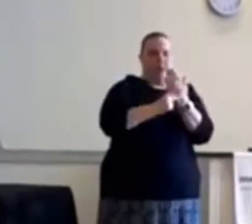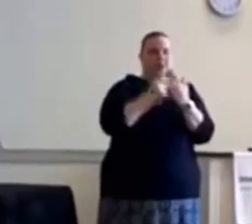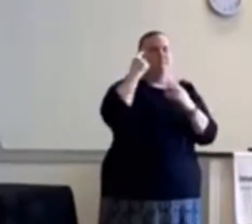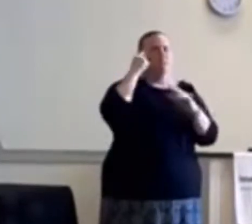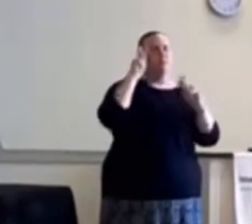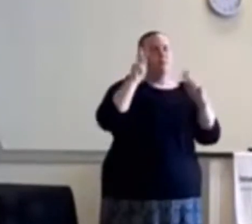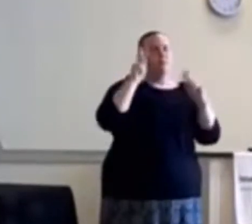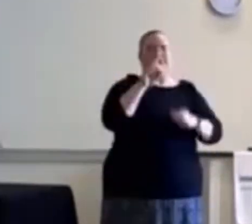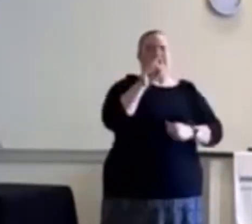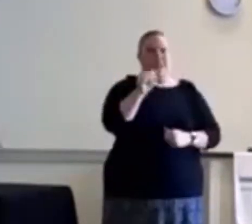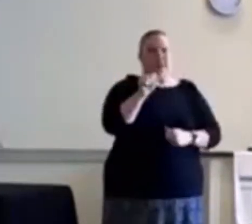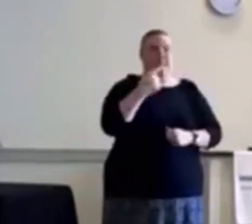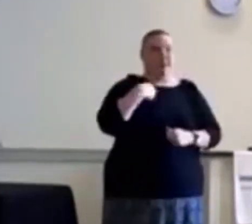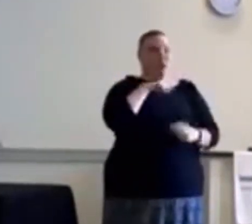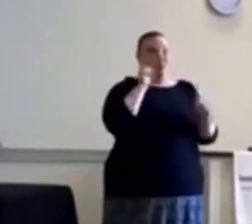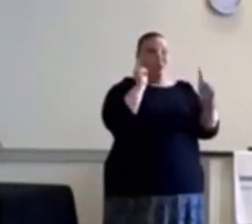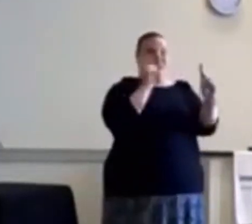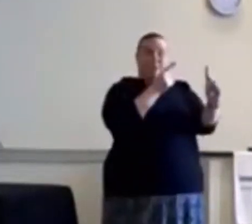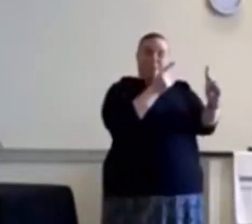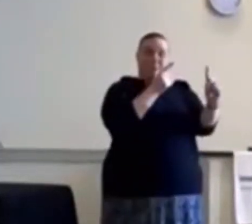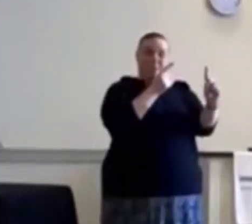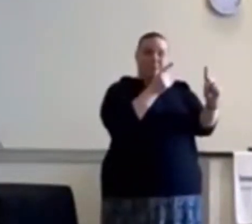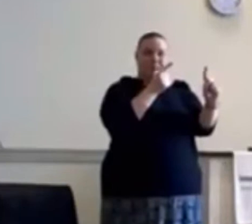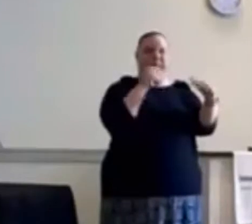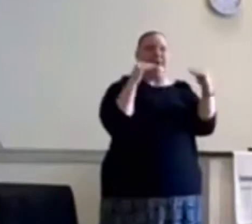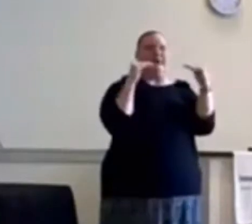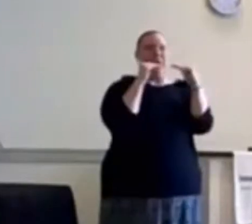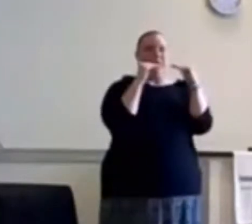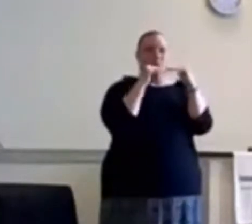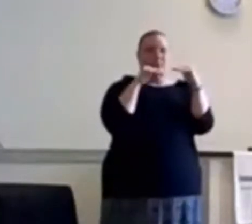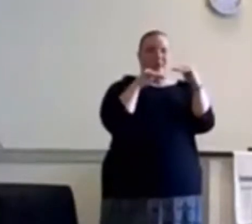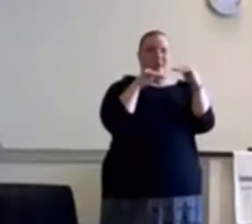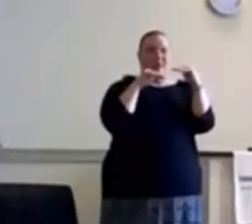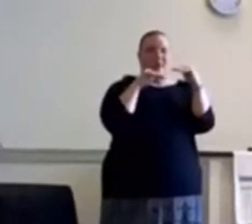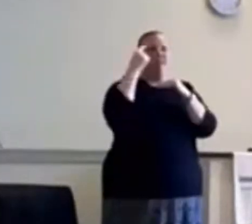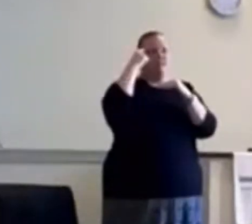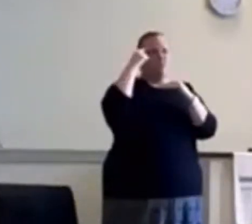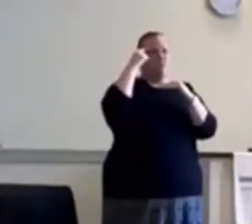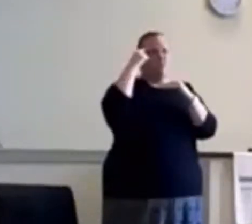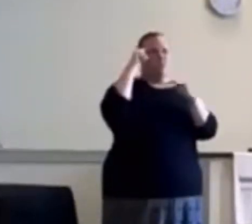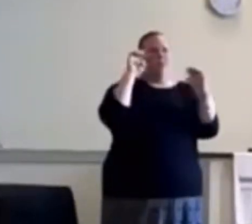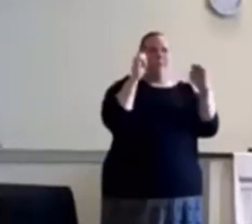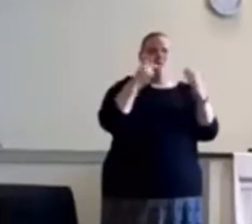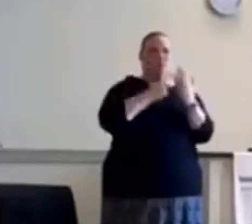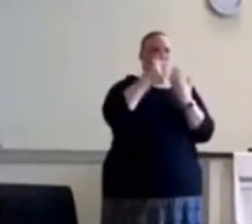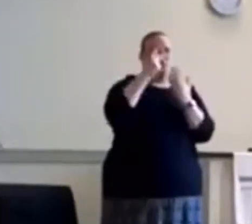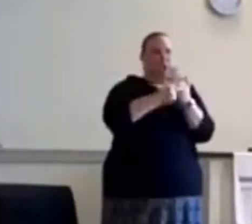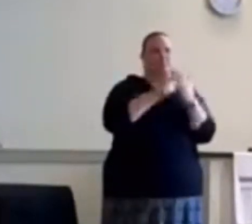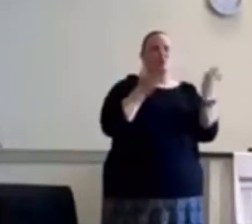Our mission is equal access to emergency programs and services and full inclusion